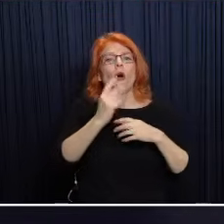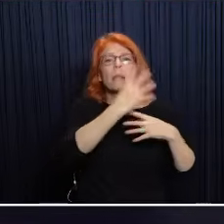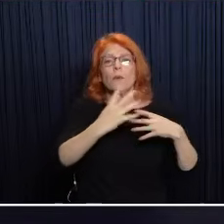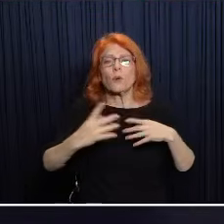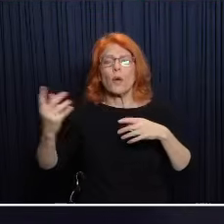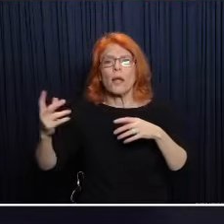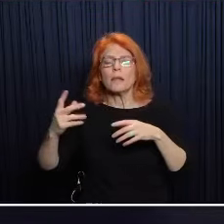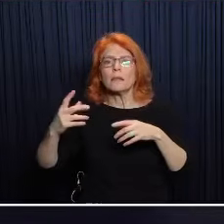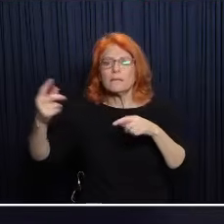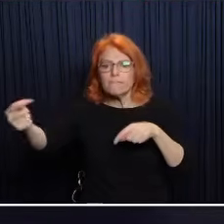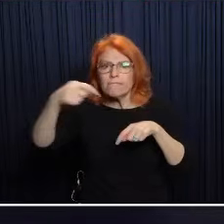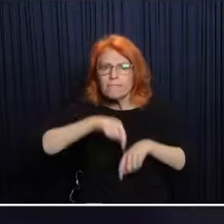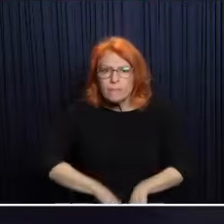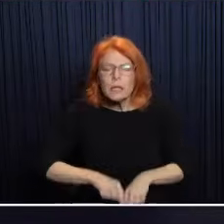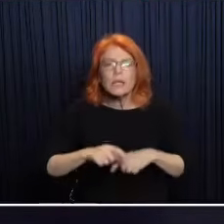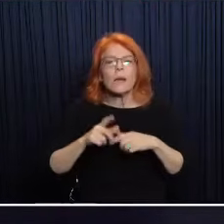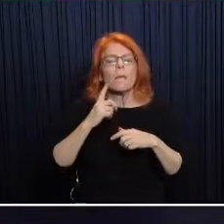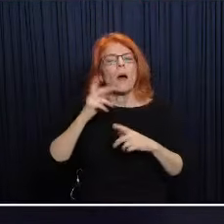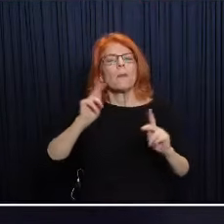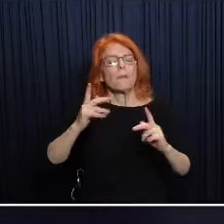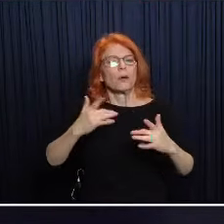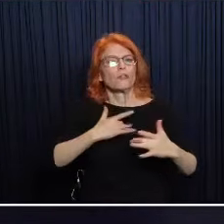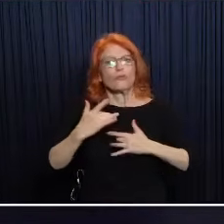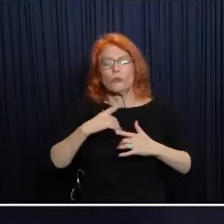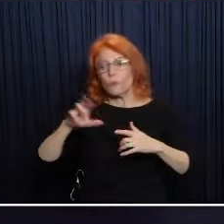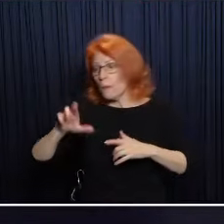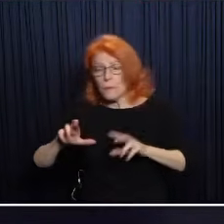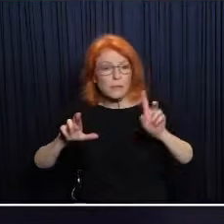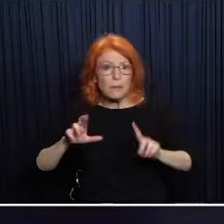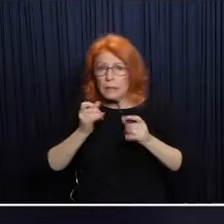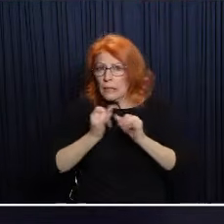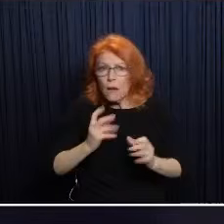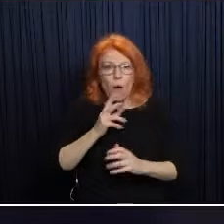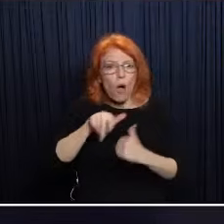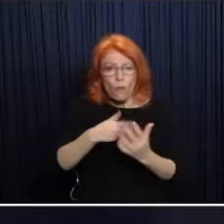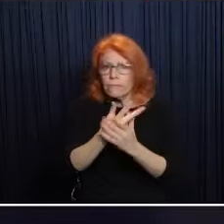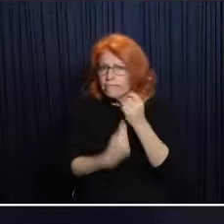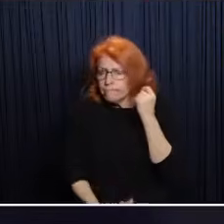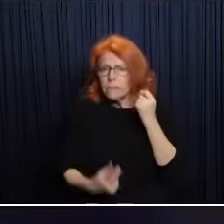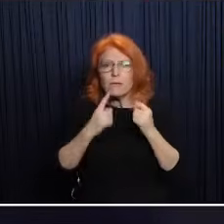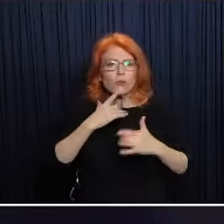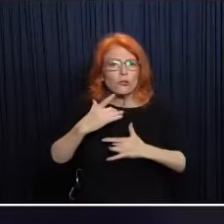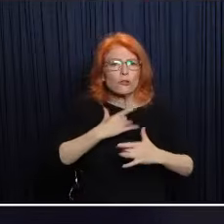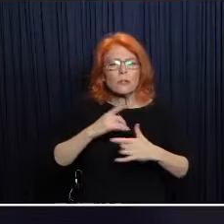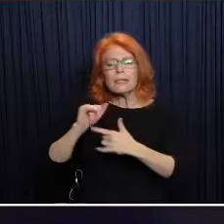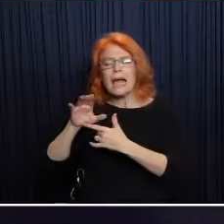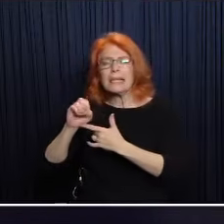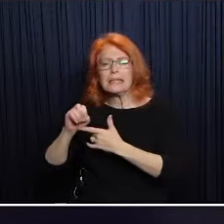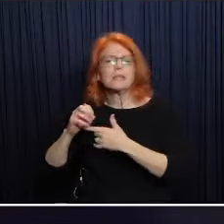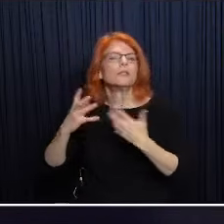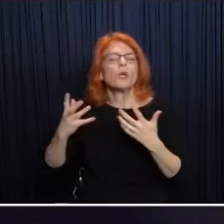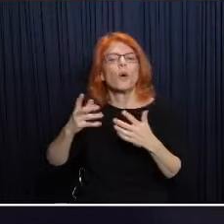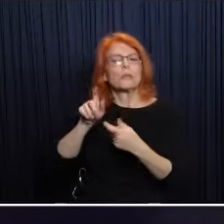TIGHTER BORDER SECURITY. WE HAVE SEEN FEWER IMMIGRANTS